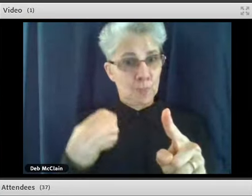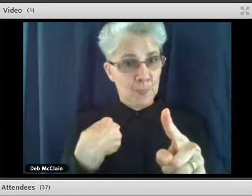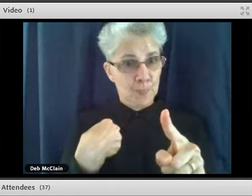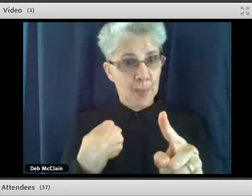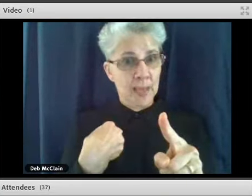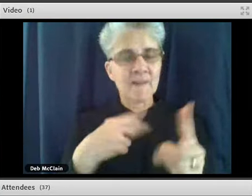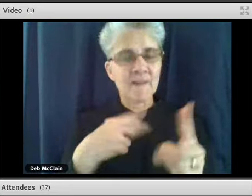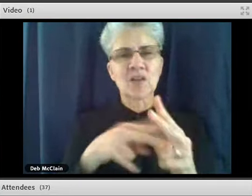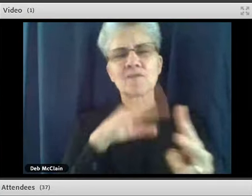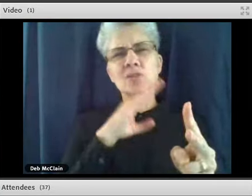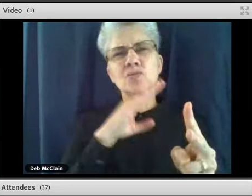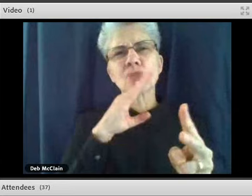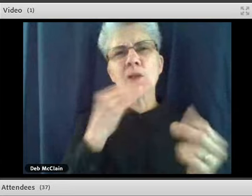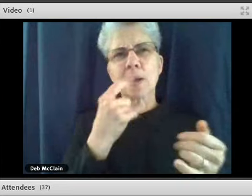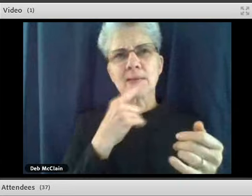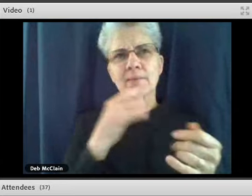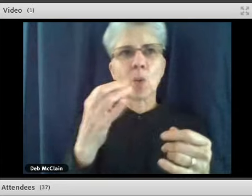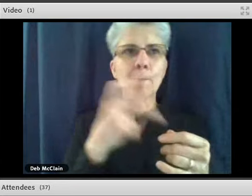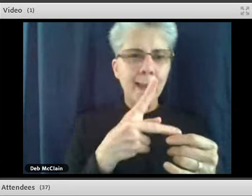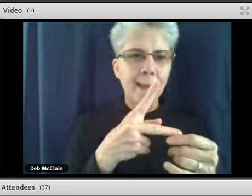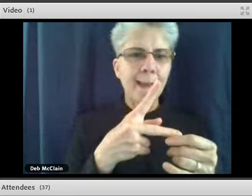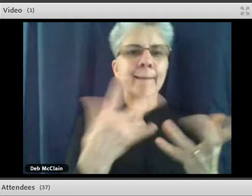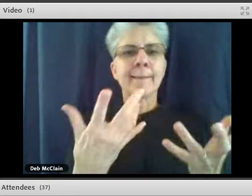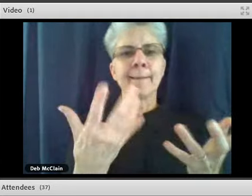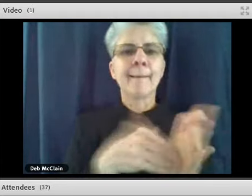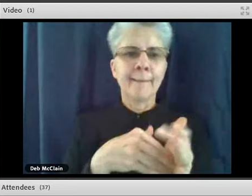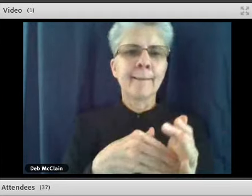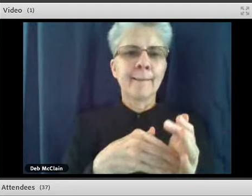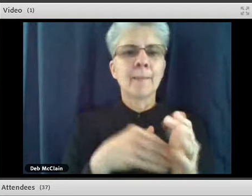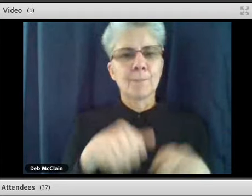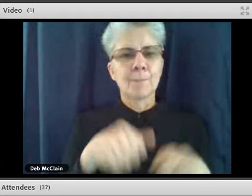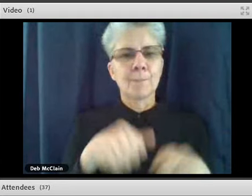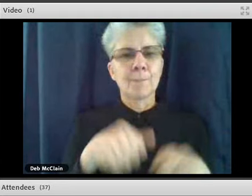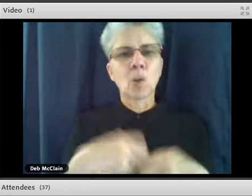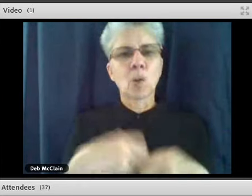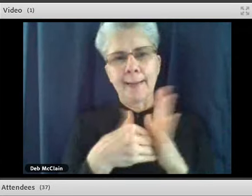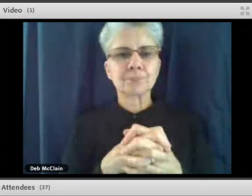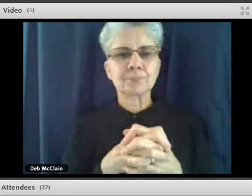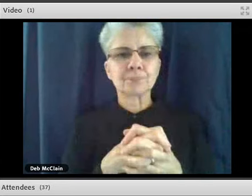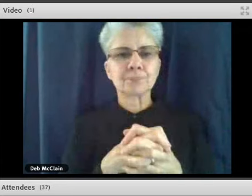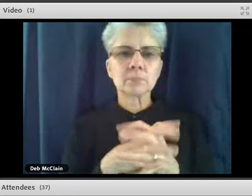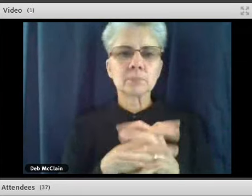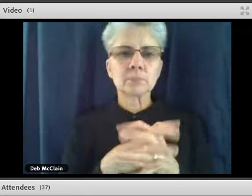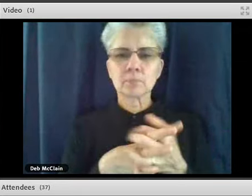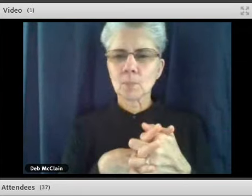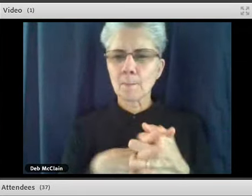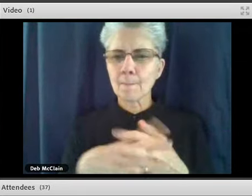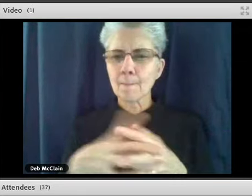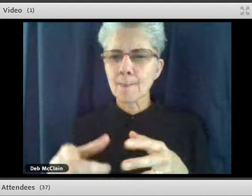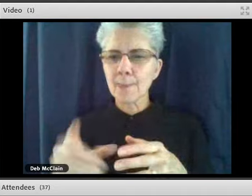doesn't time out on them. I've had that happen to me. It's very frustrating, right, to have to go back, and get in there.